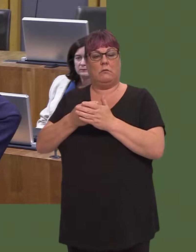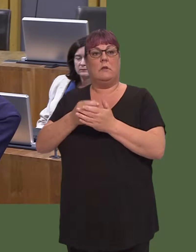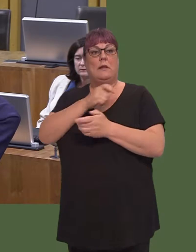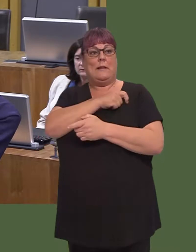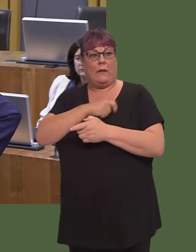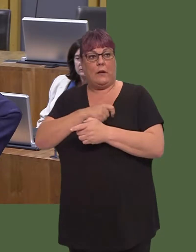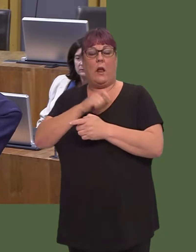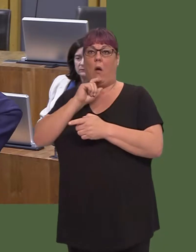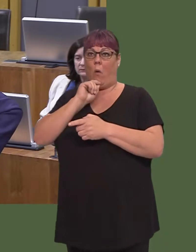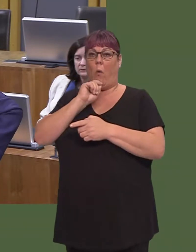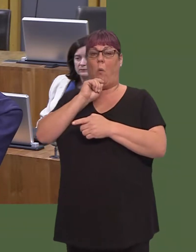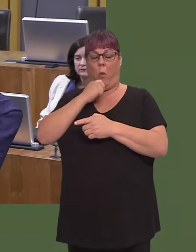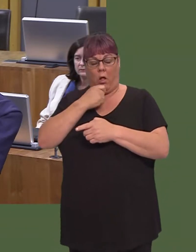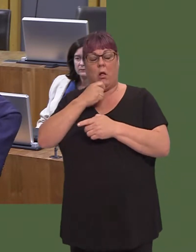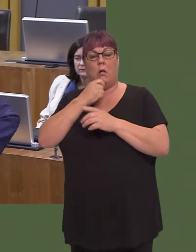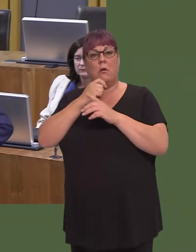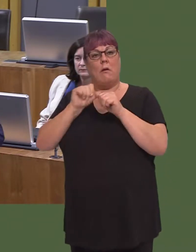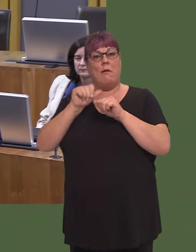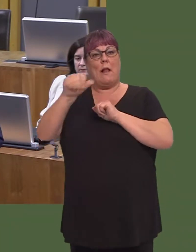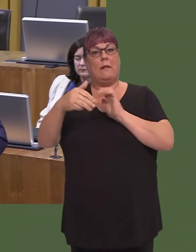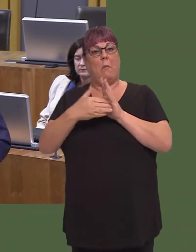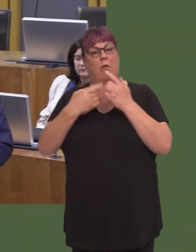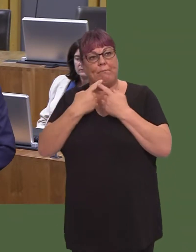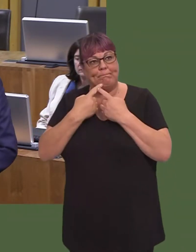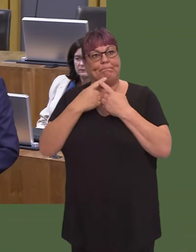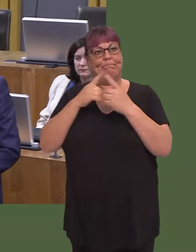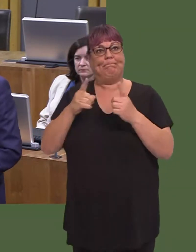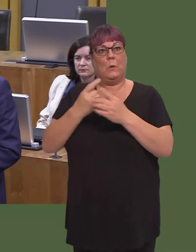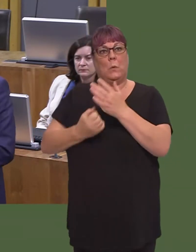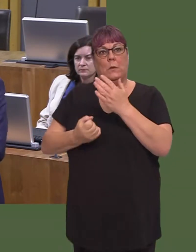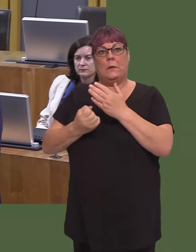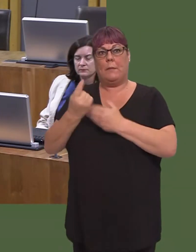do the exact opposite. Now, the children's commissioner has lamented your childcare legislation